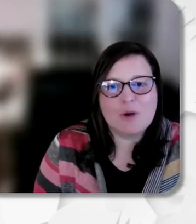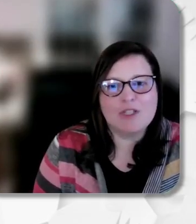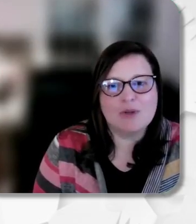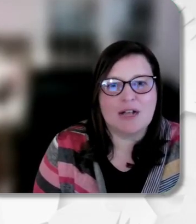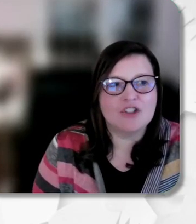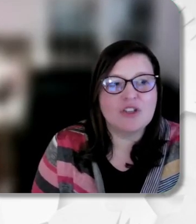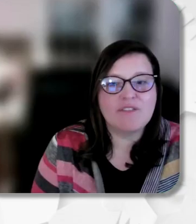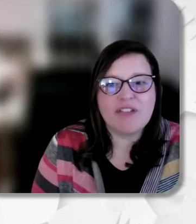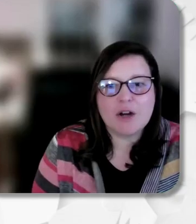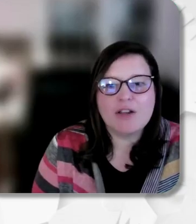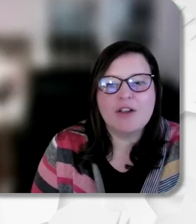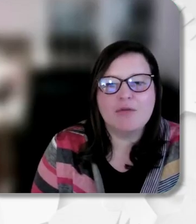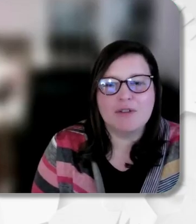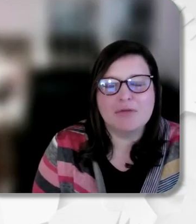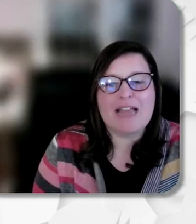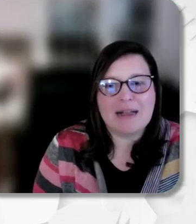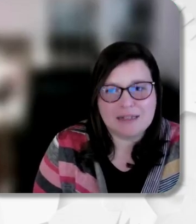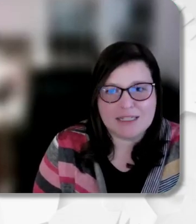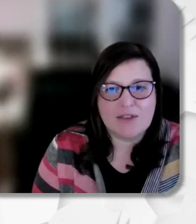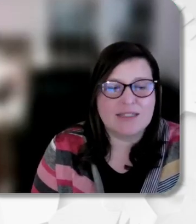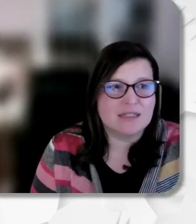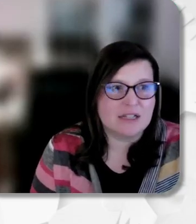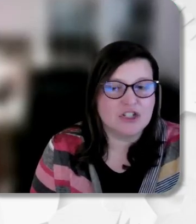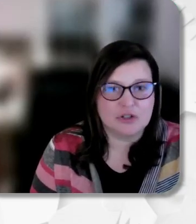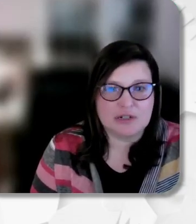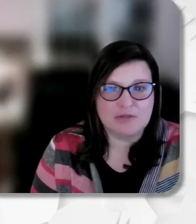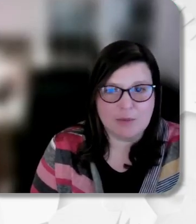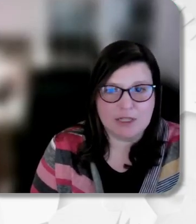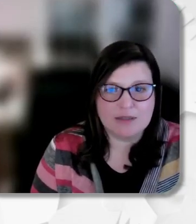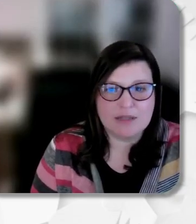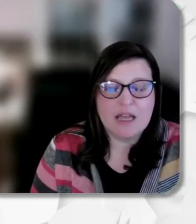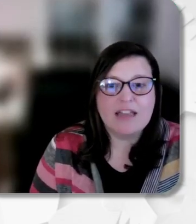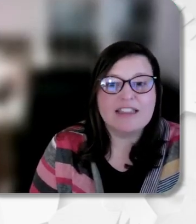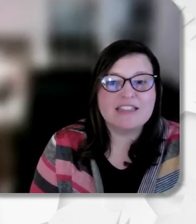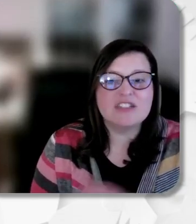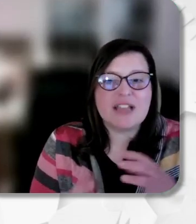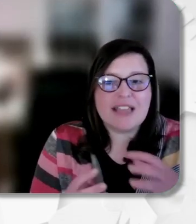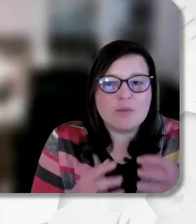a moment to acknowledge the very real realities facing today's children and families. These same